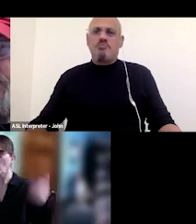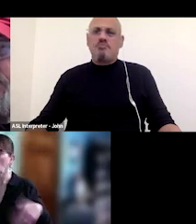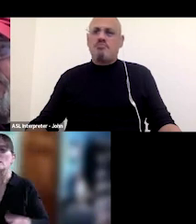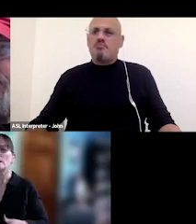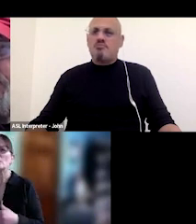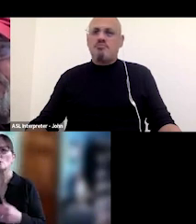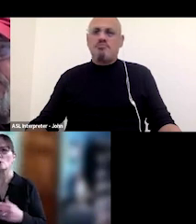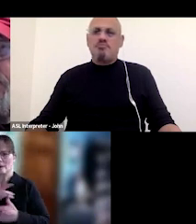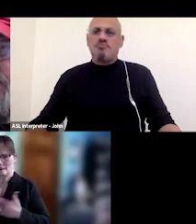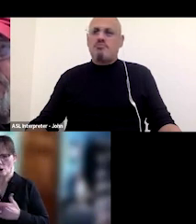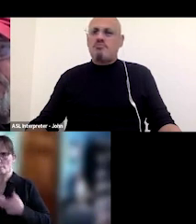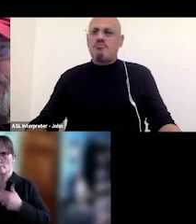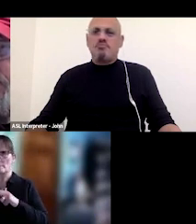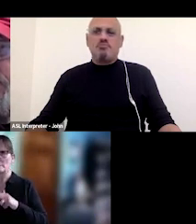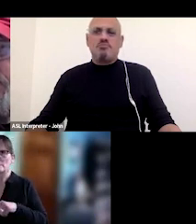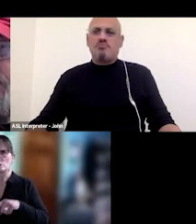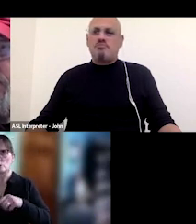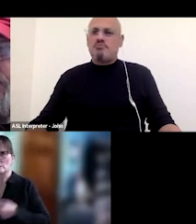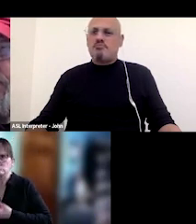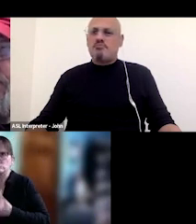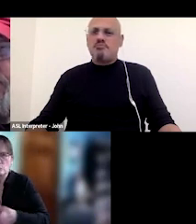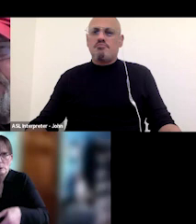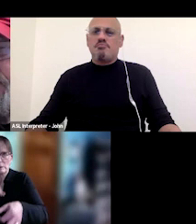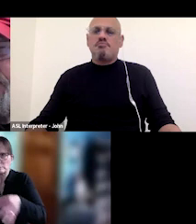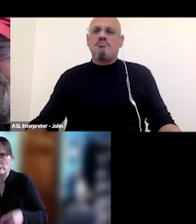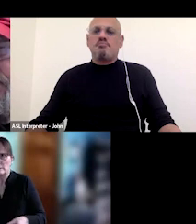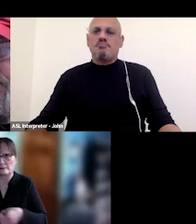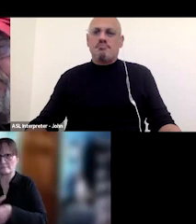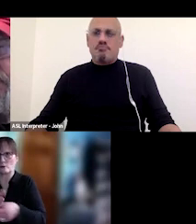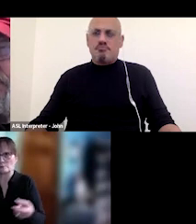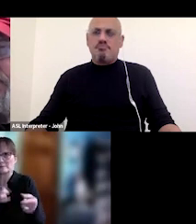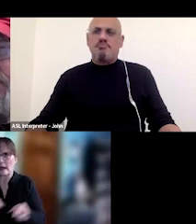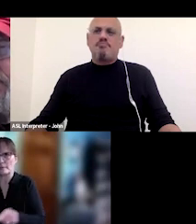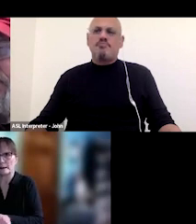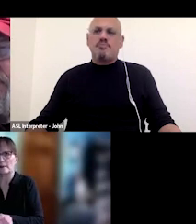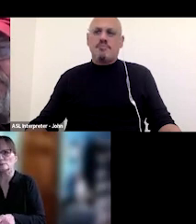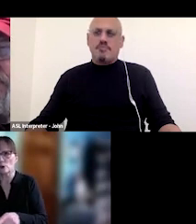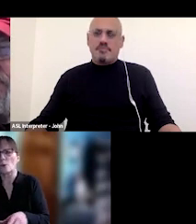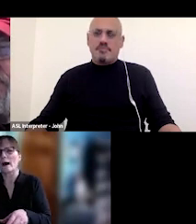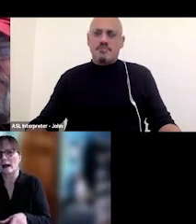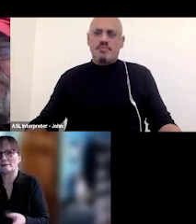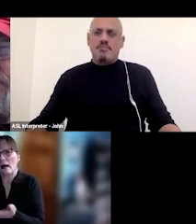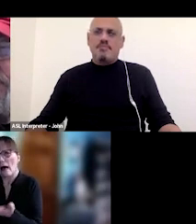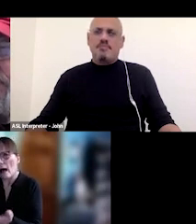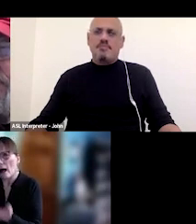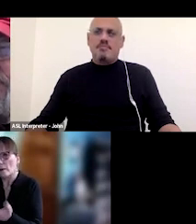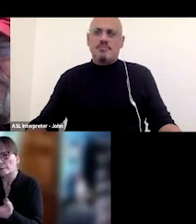so he couldn't express it, or explain it to me fully what was going on. So I had to help navigate him through this